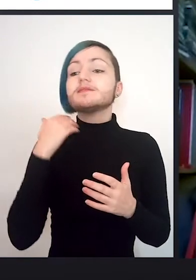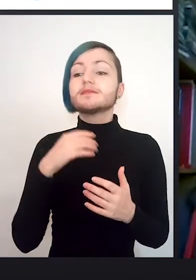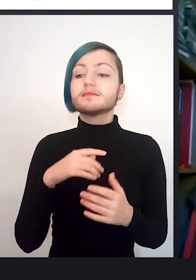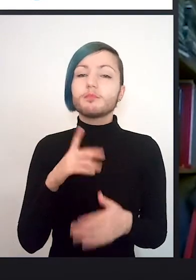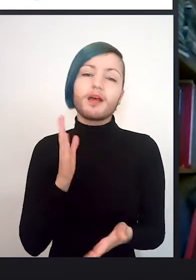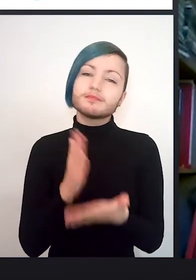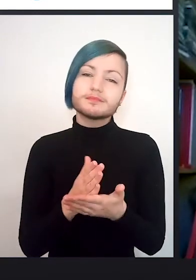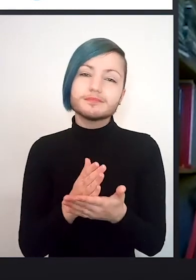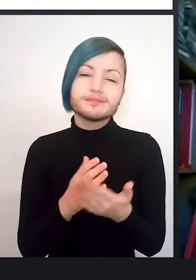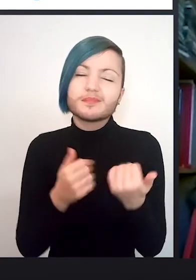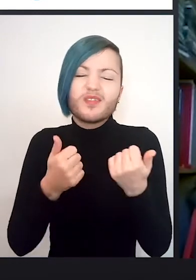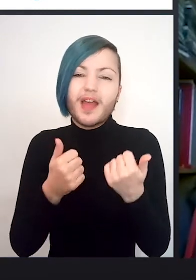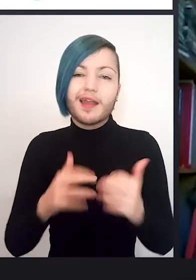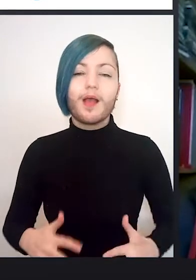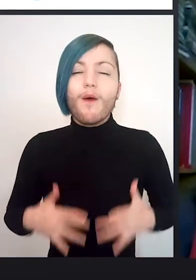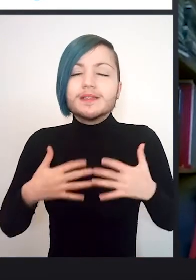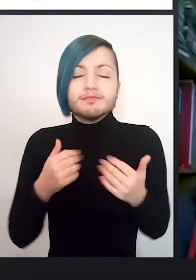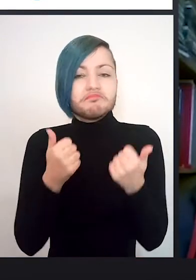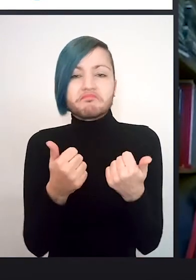But I do have really good orgasms